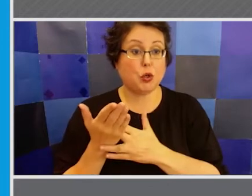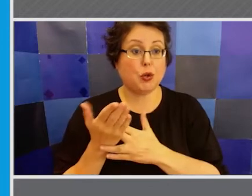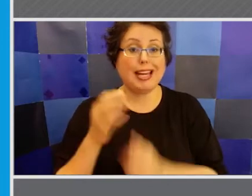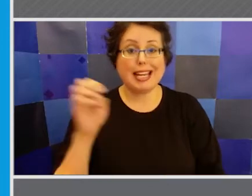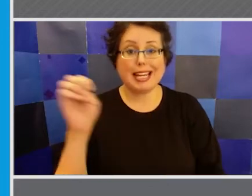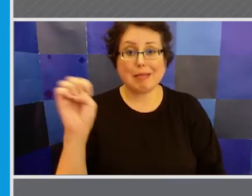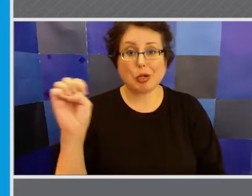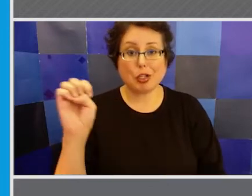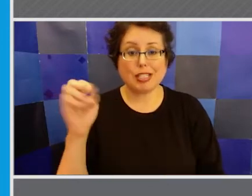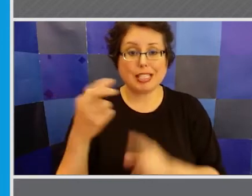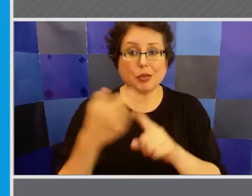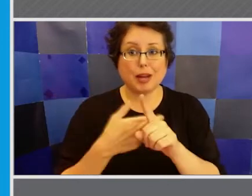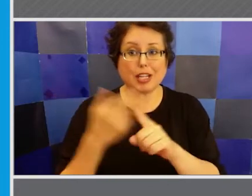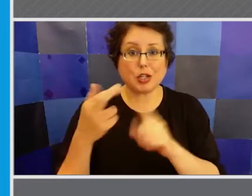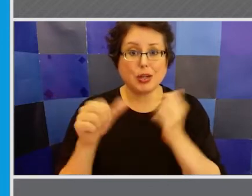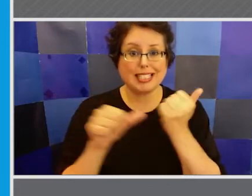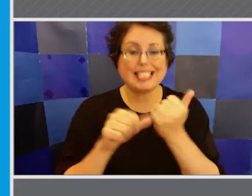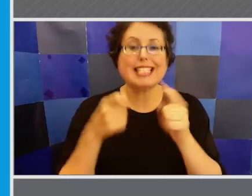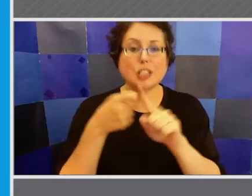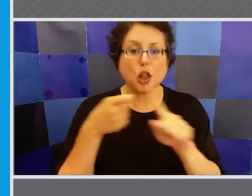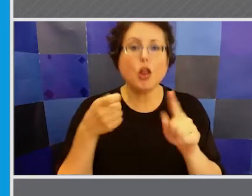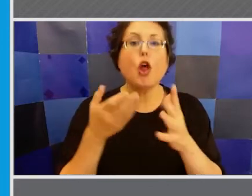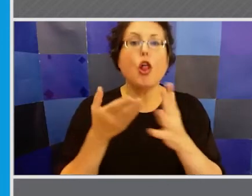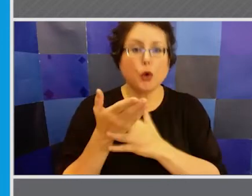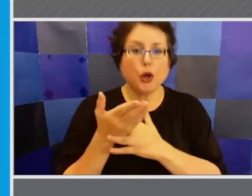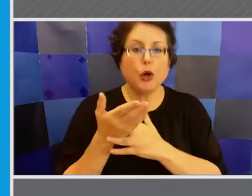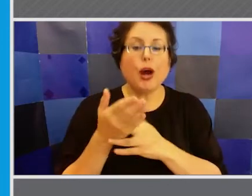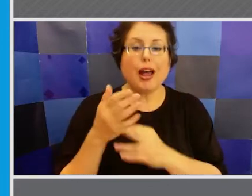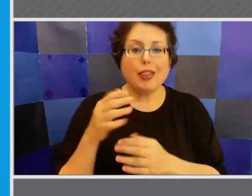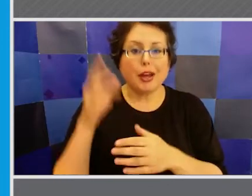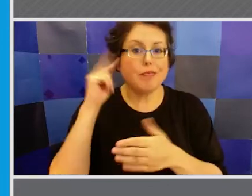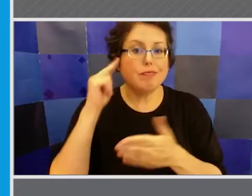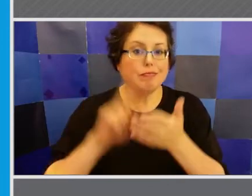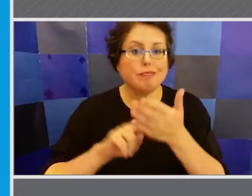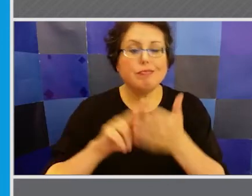the Treasury Department, this past December January of this past year.